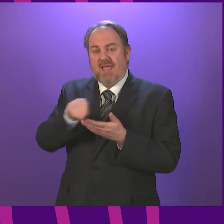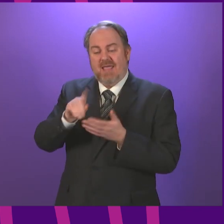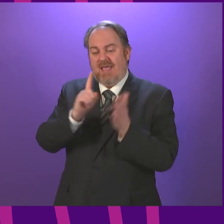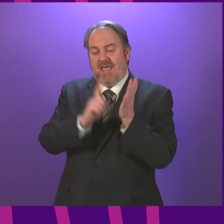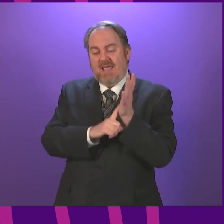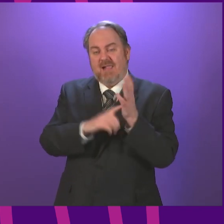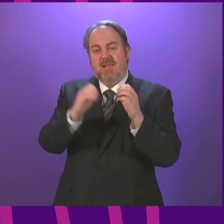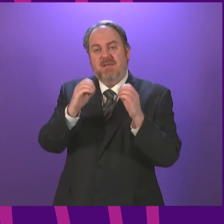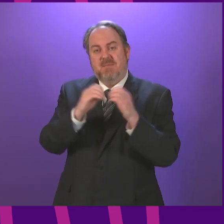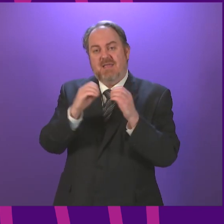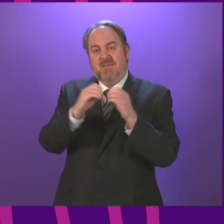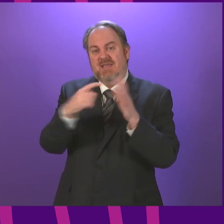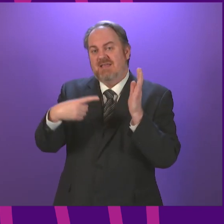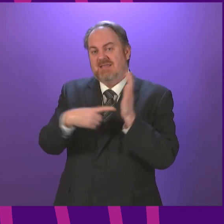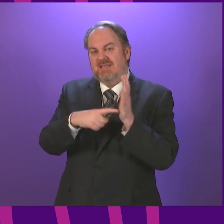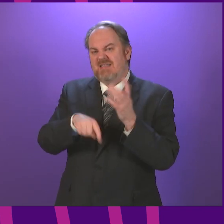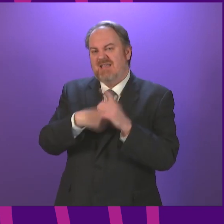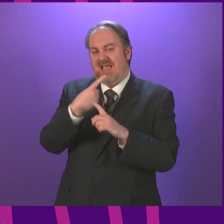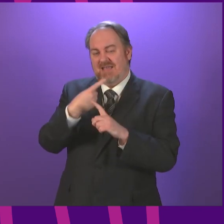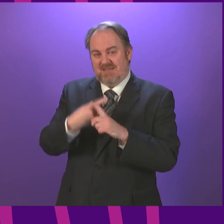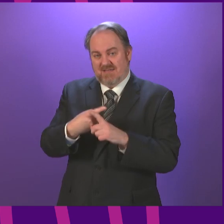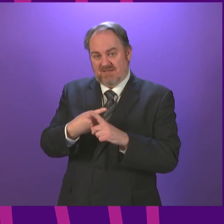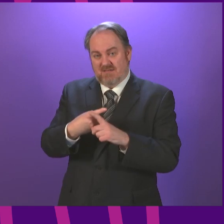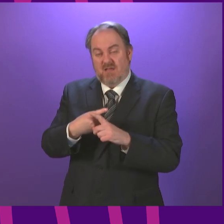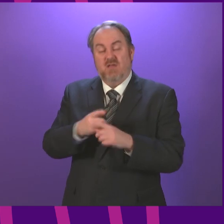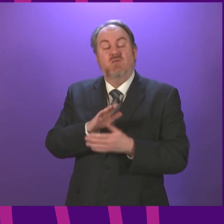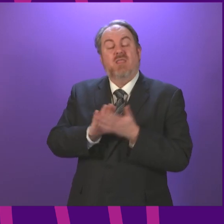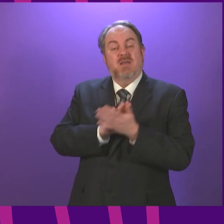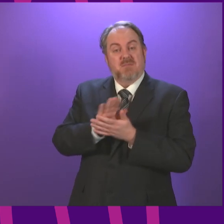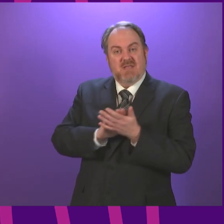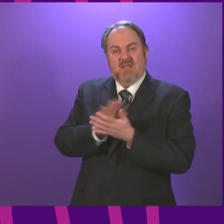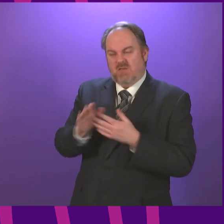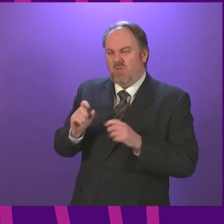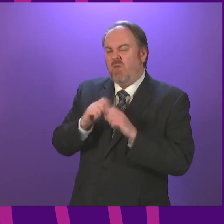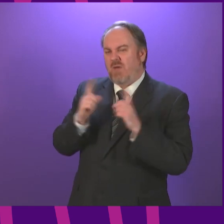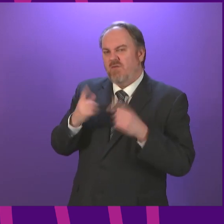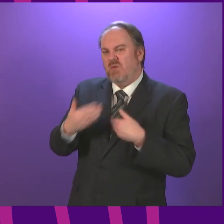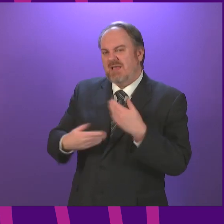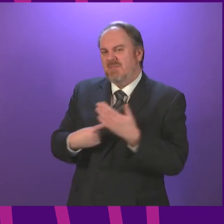that we believe to be right for the particular circumstances of the Scottish housing market.